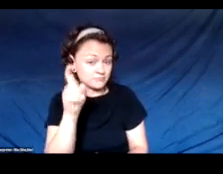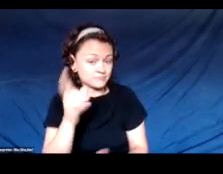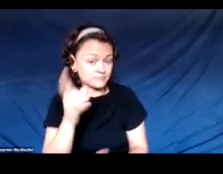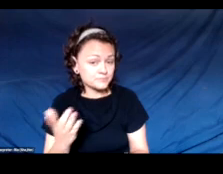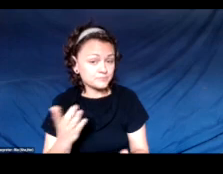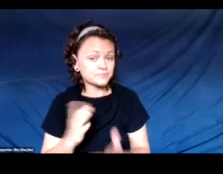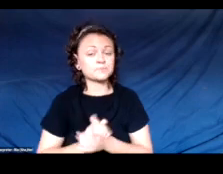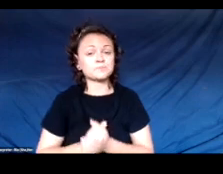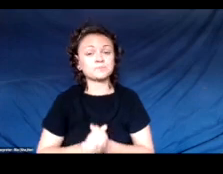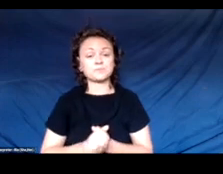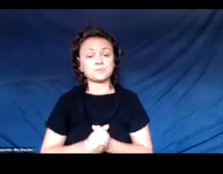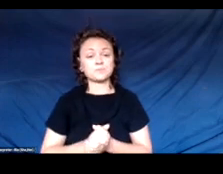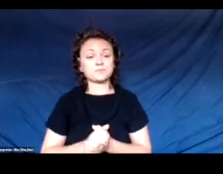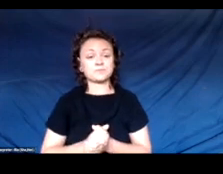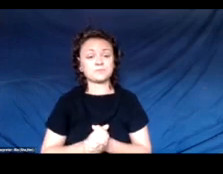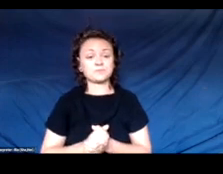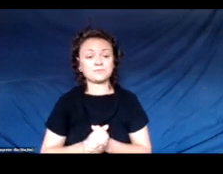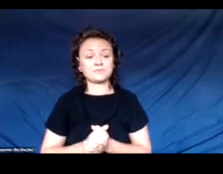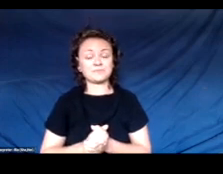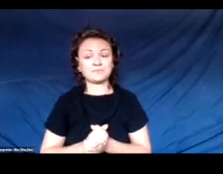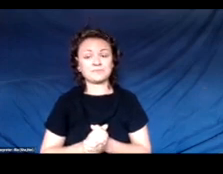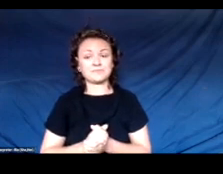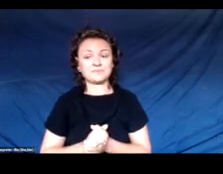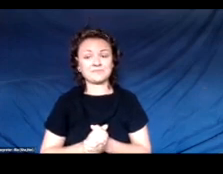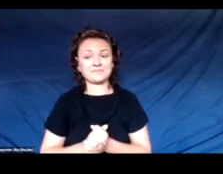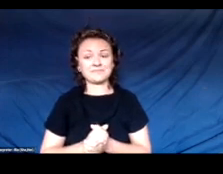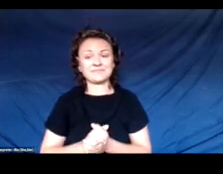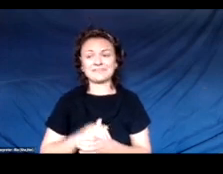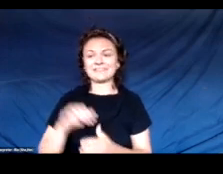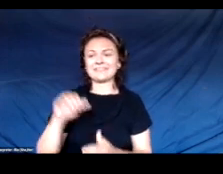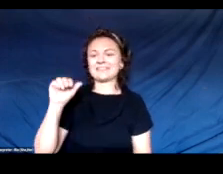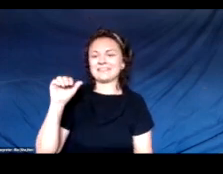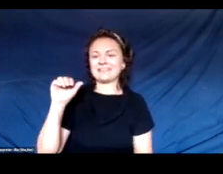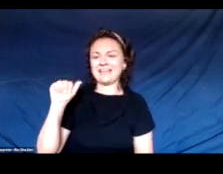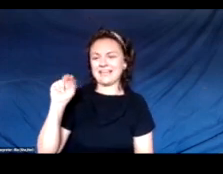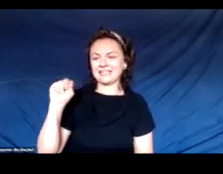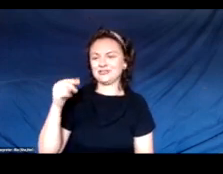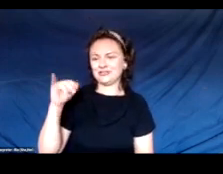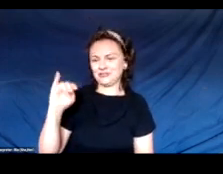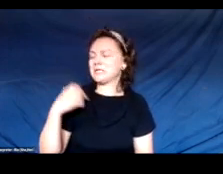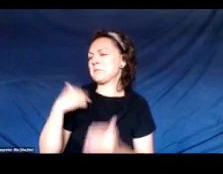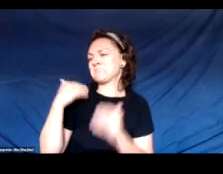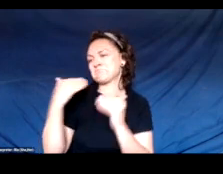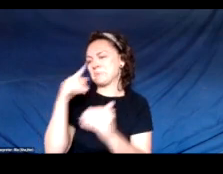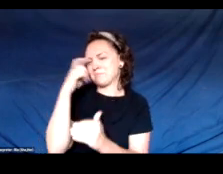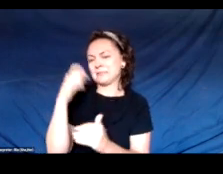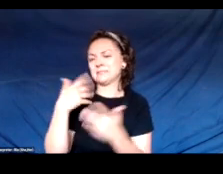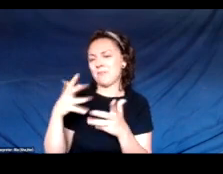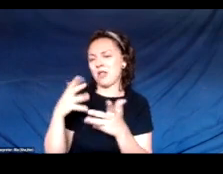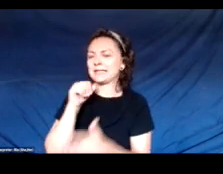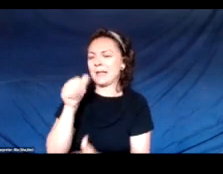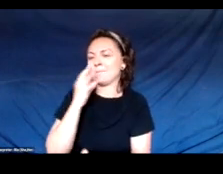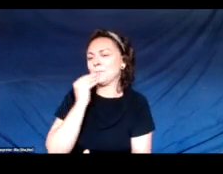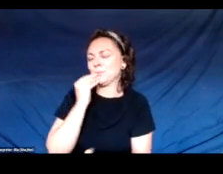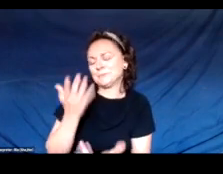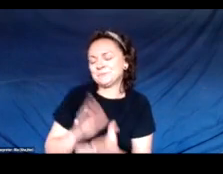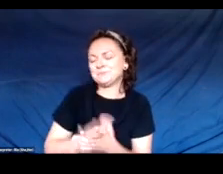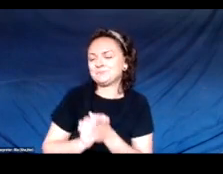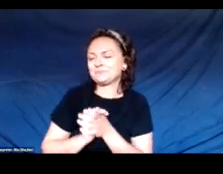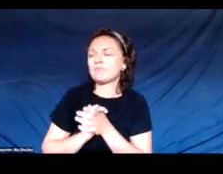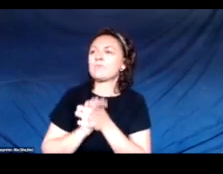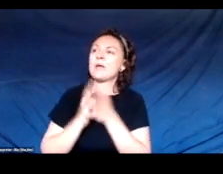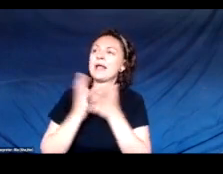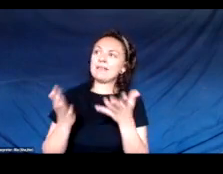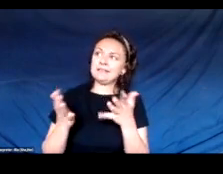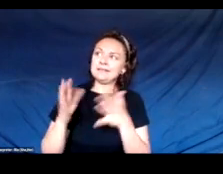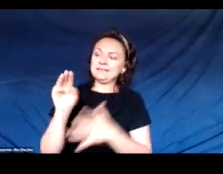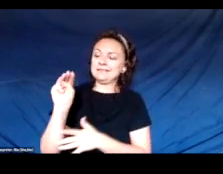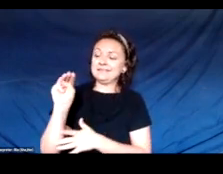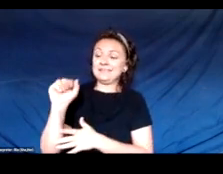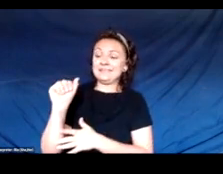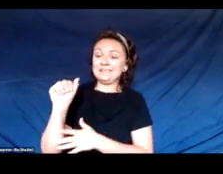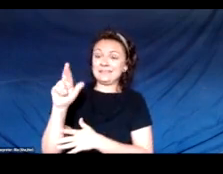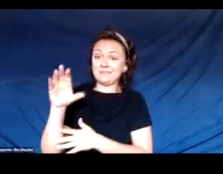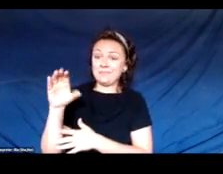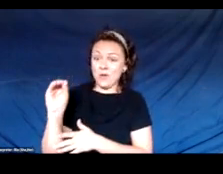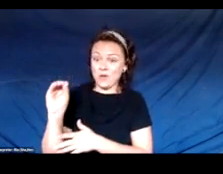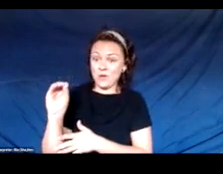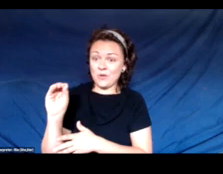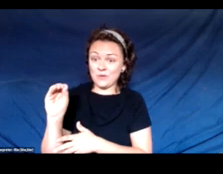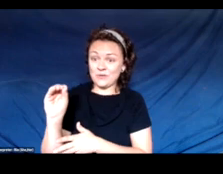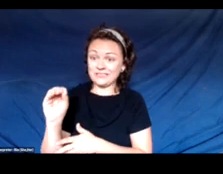Could I go since we Marco and I took the Show Friends